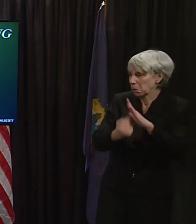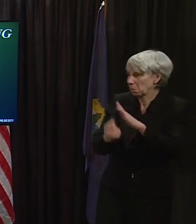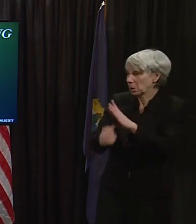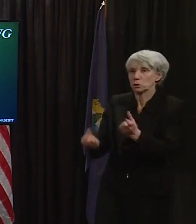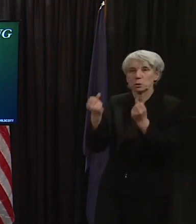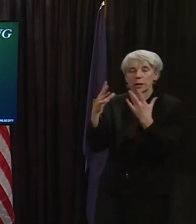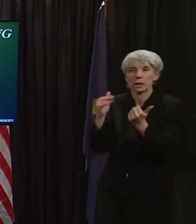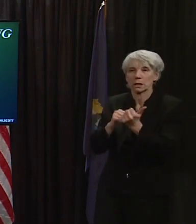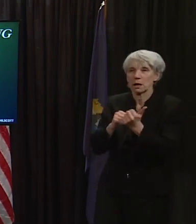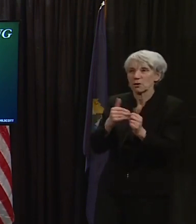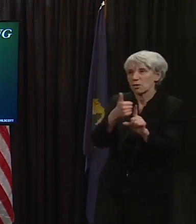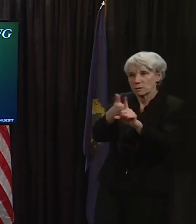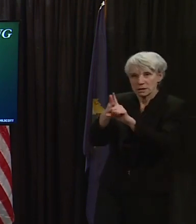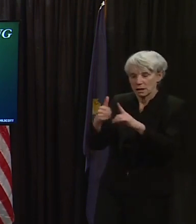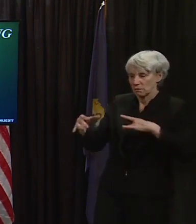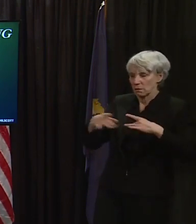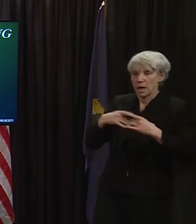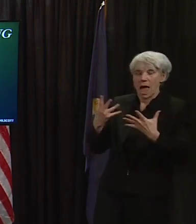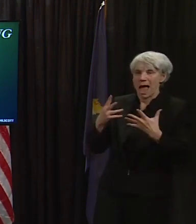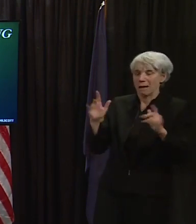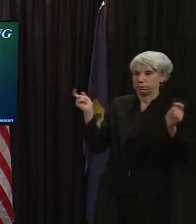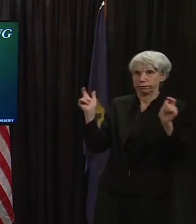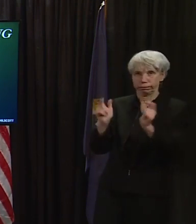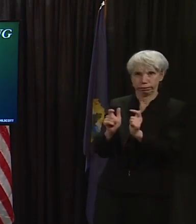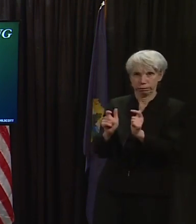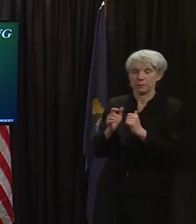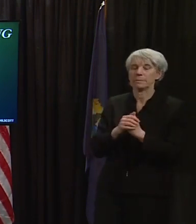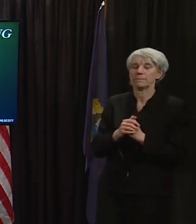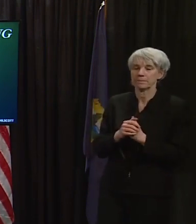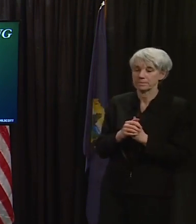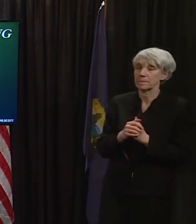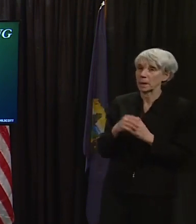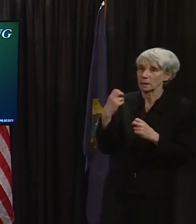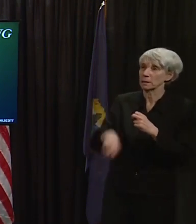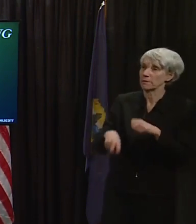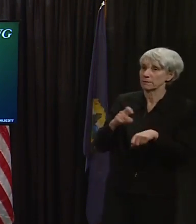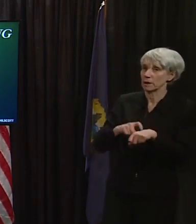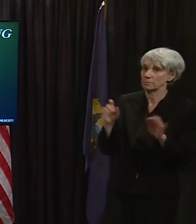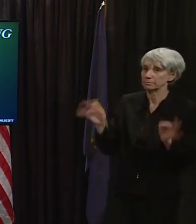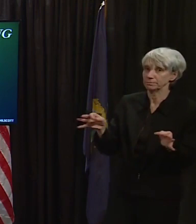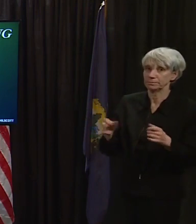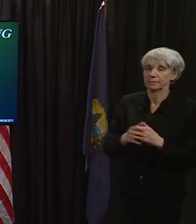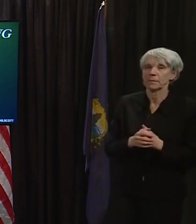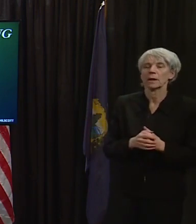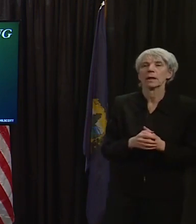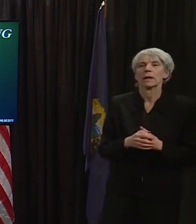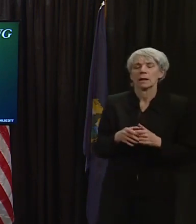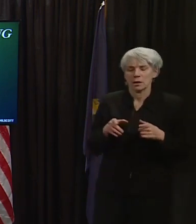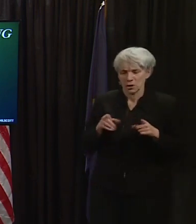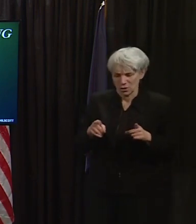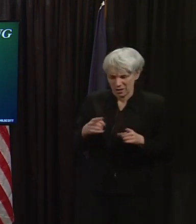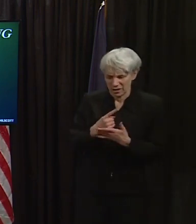in the setting of this recent stress and strain. I've been reflecting back to the beginning of the pandemic.